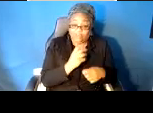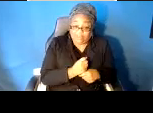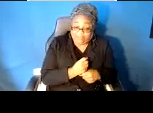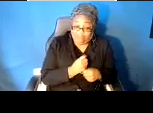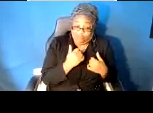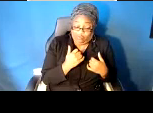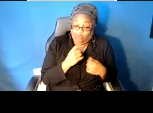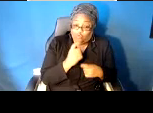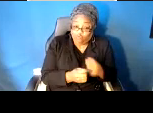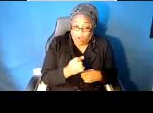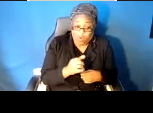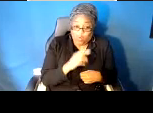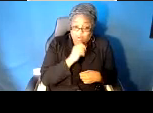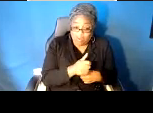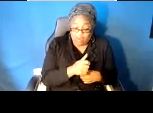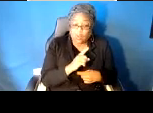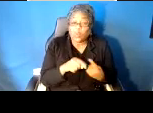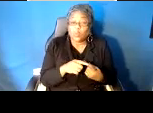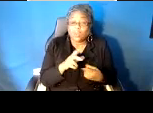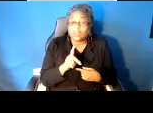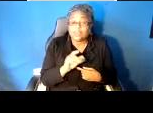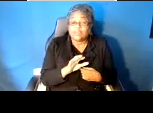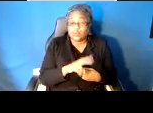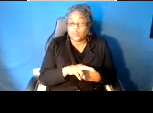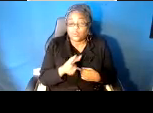on December 22nd, 2021.